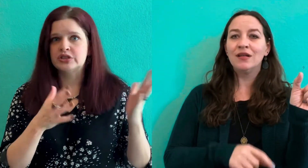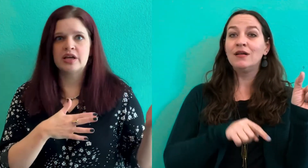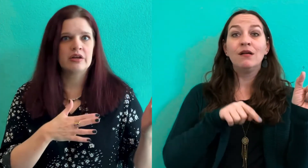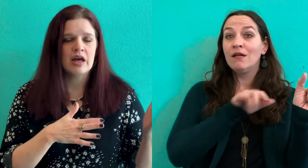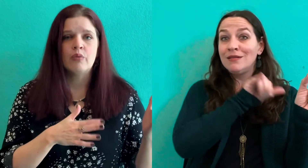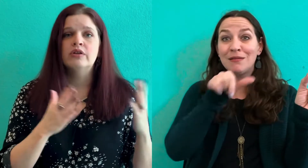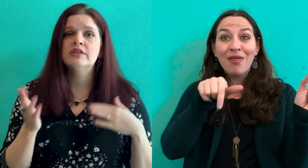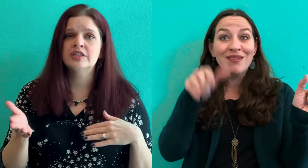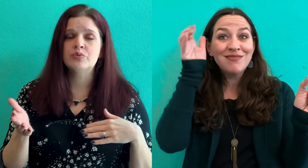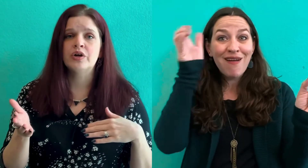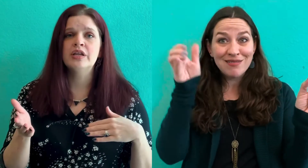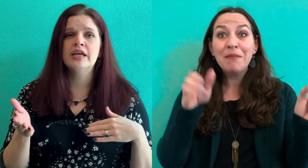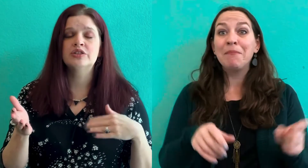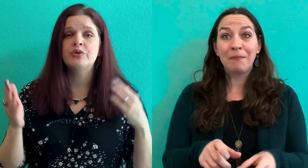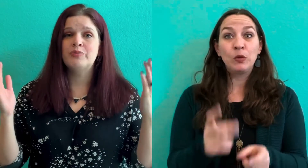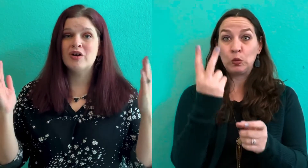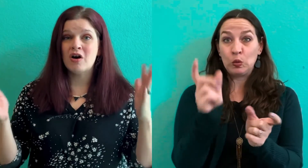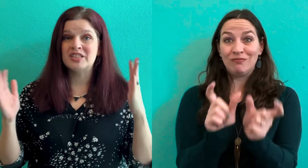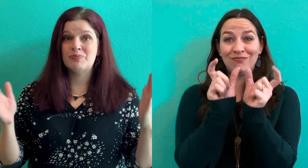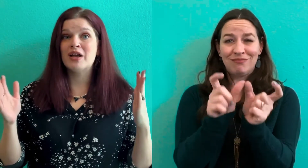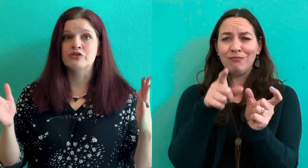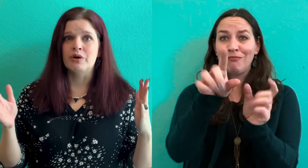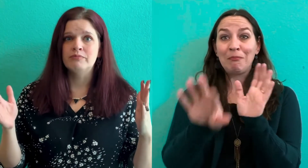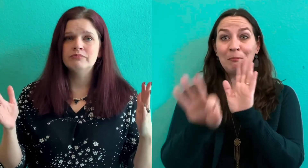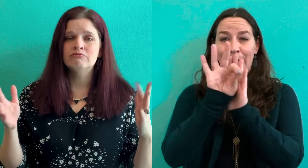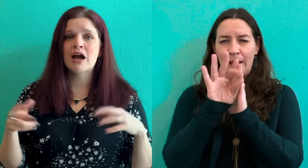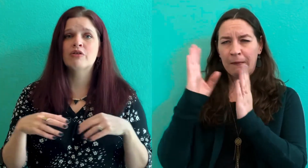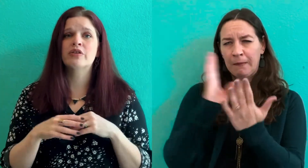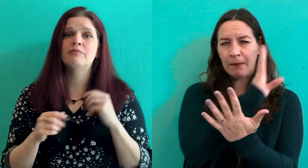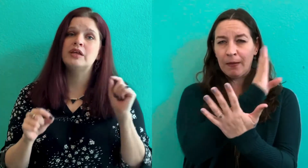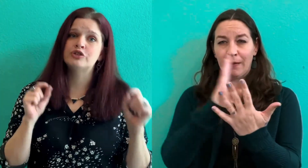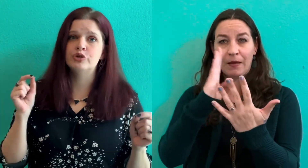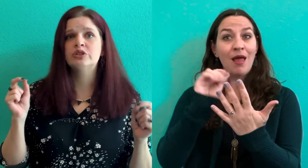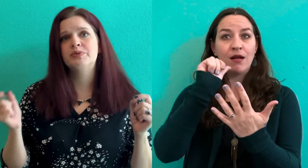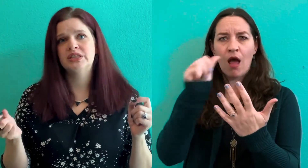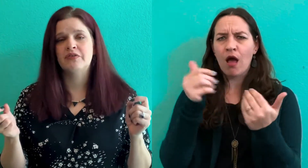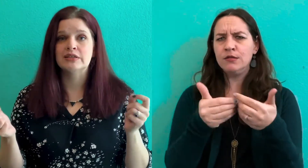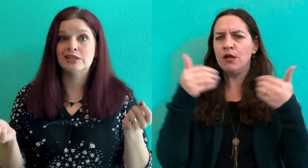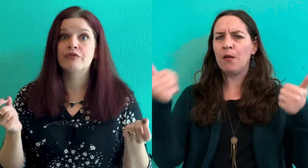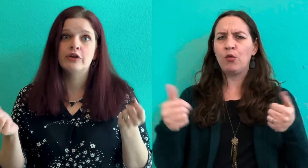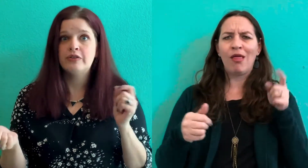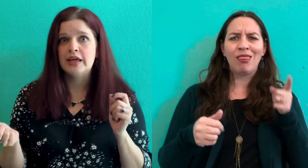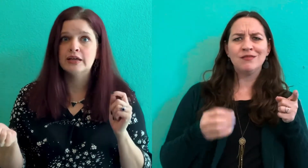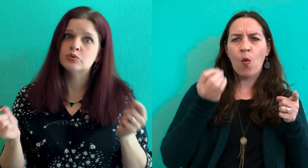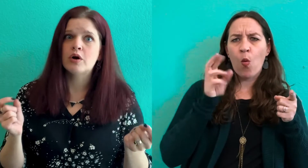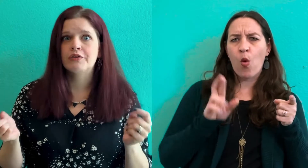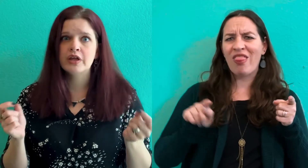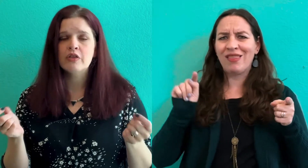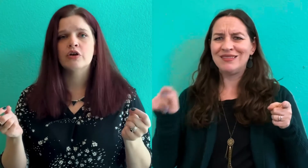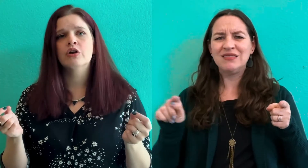with just like that one, this one is going to be on a spectrum rather than being too specific, different themes, one or the other.